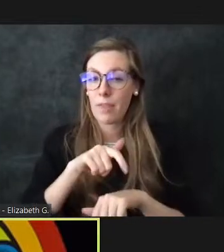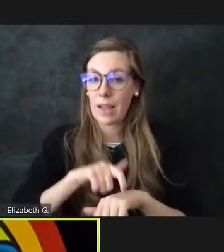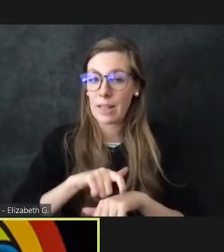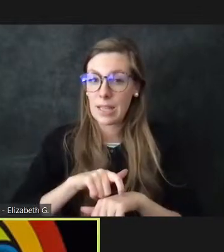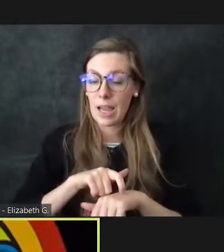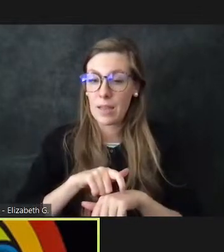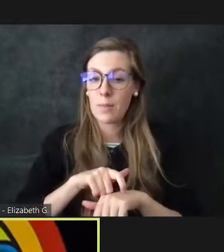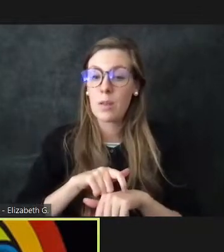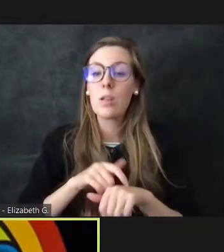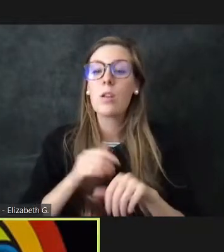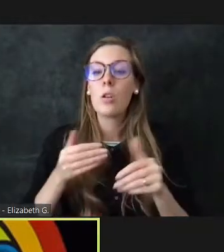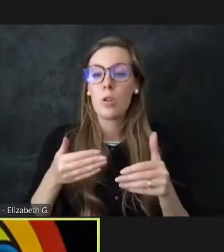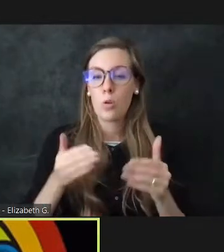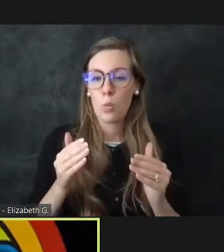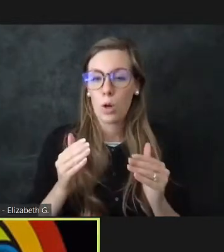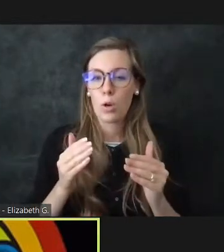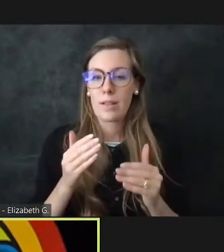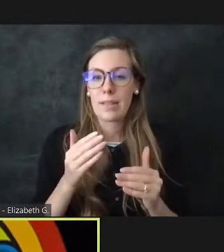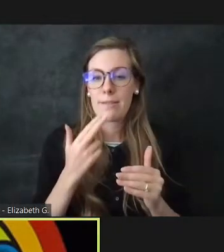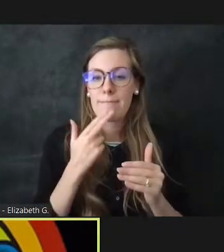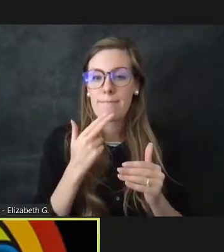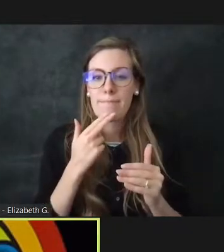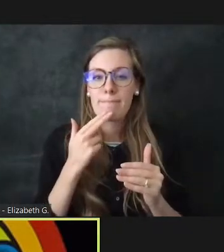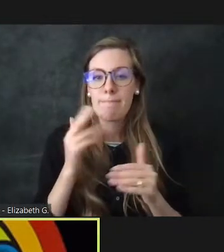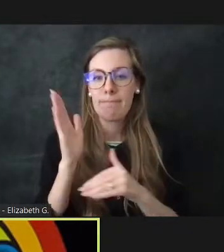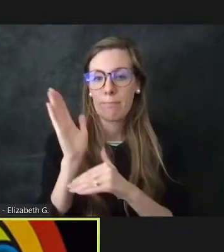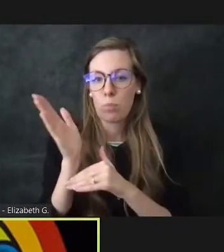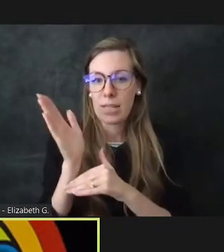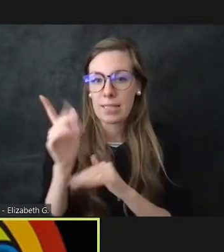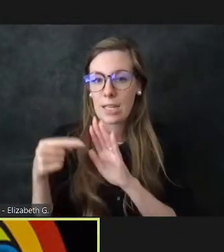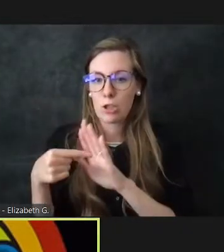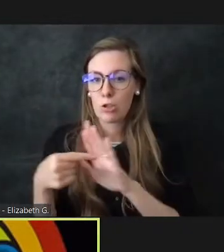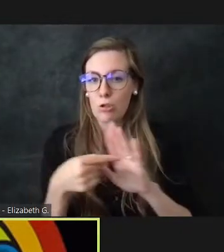a small presentation just to show you the statistics of where we're at.